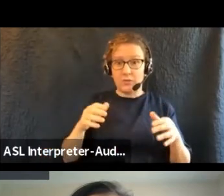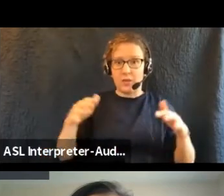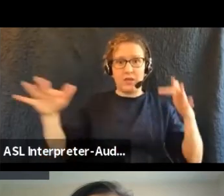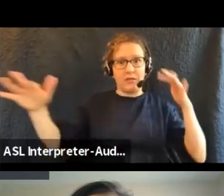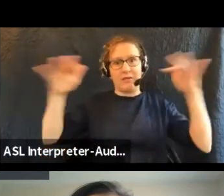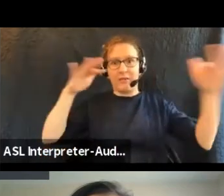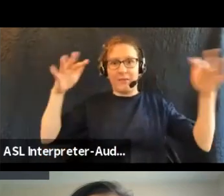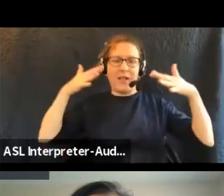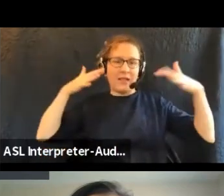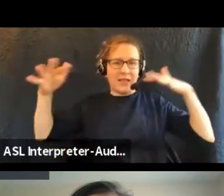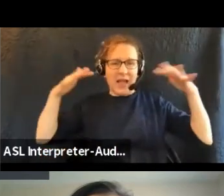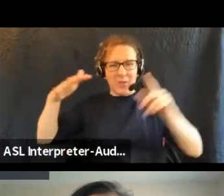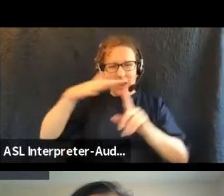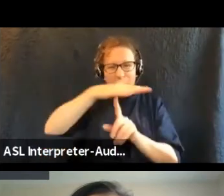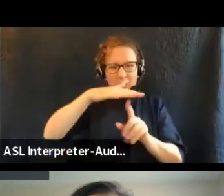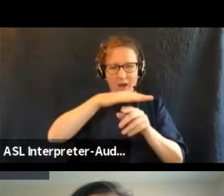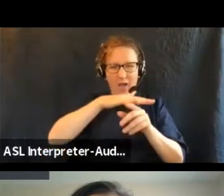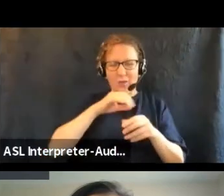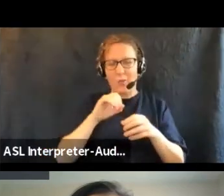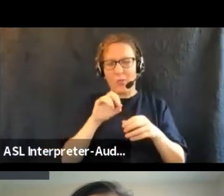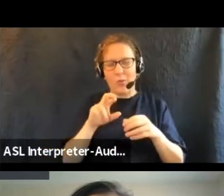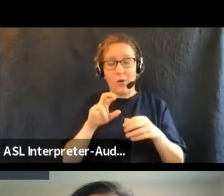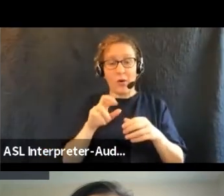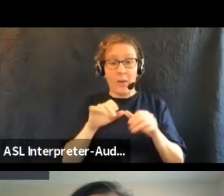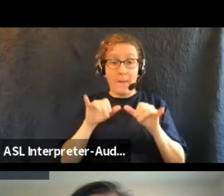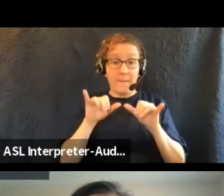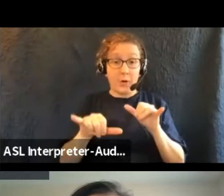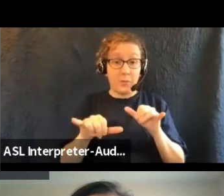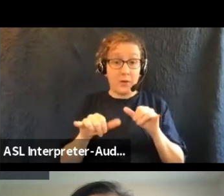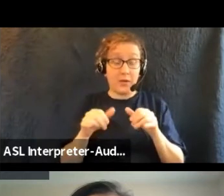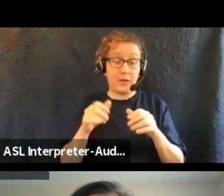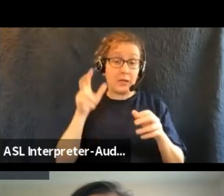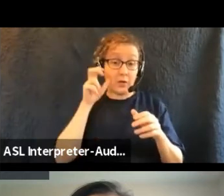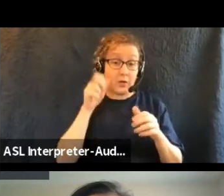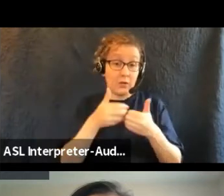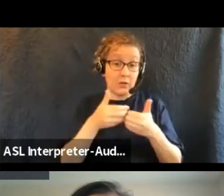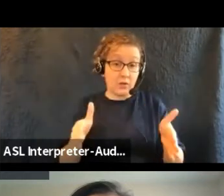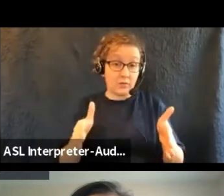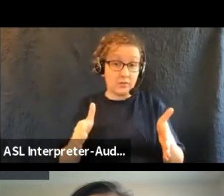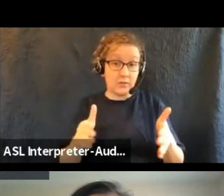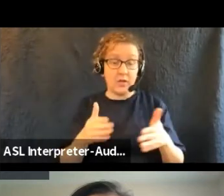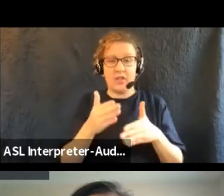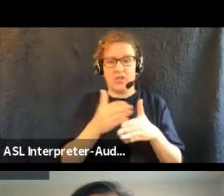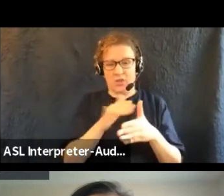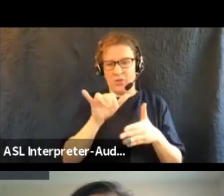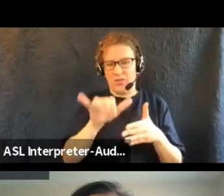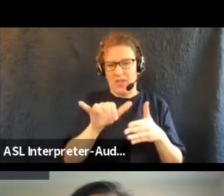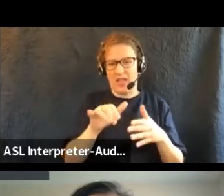hearing loss, sharing that in a virtual meeting context will be helpful to disclose so that